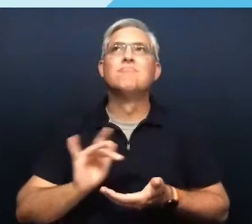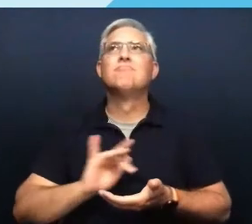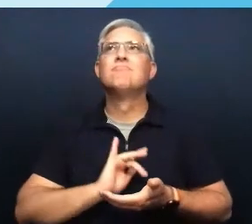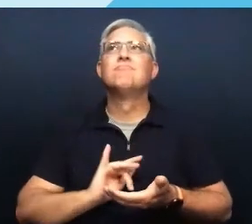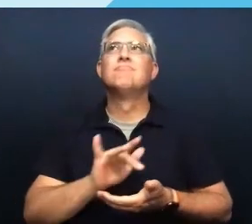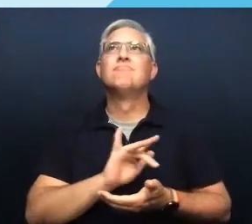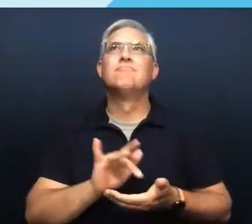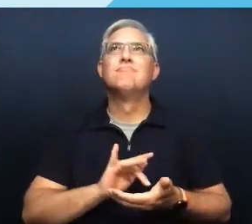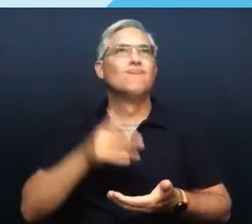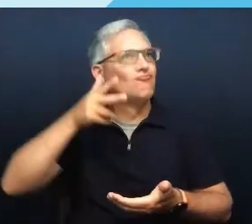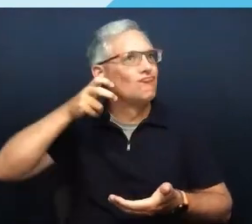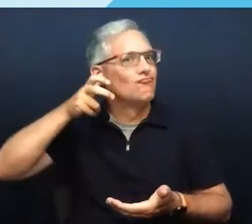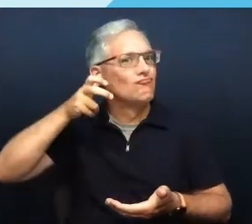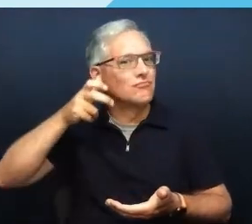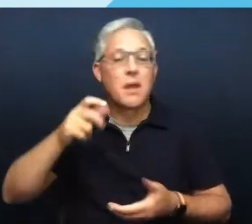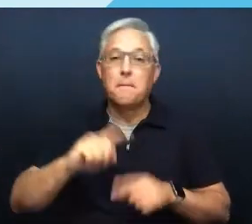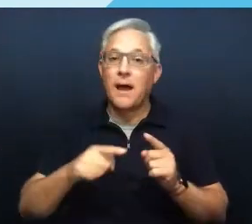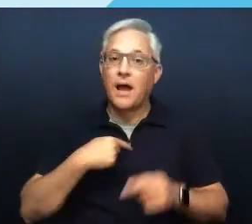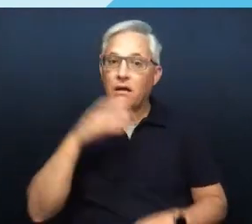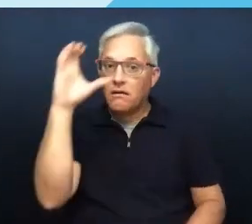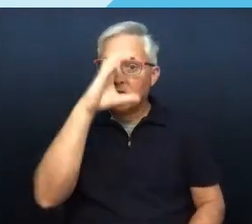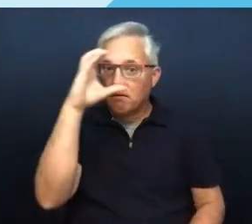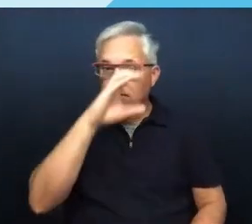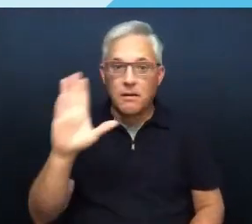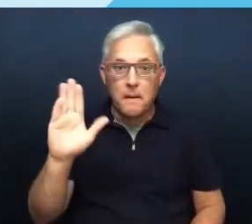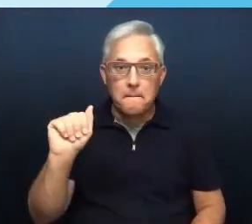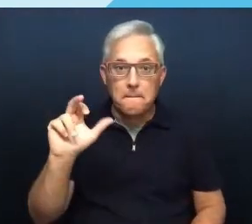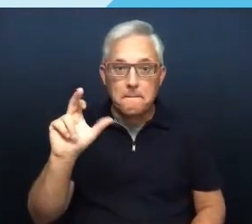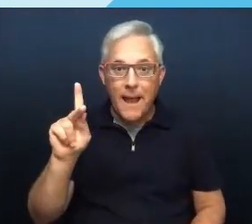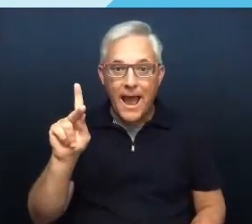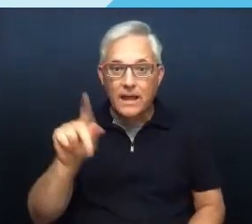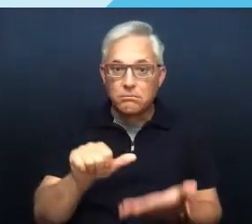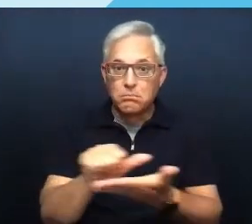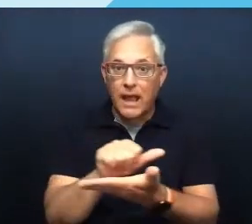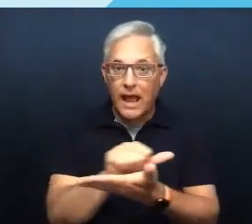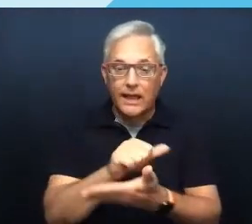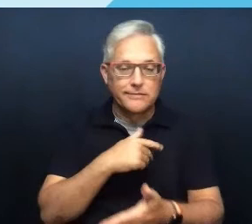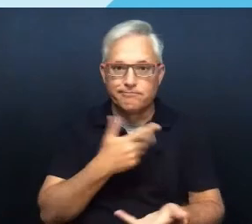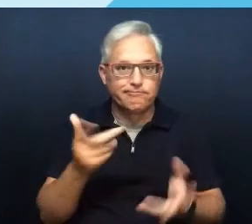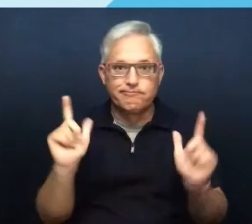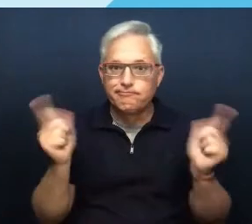button and I just couldn't find it until Apple had, in iOS 14,